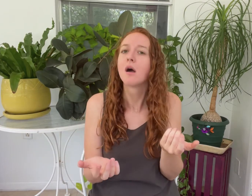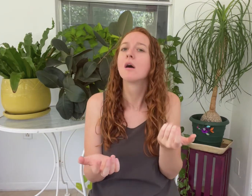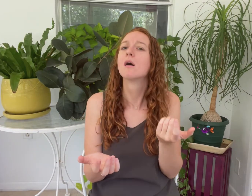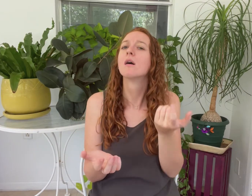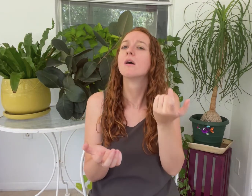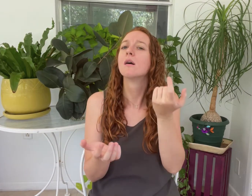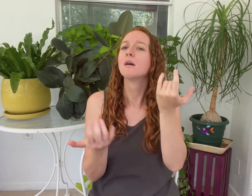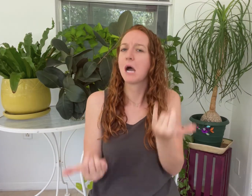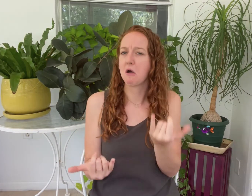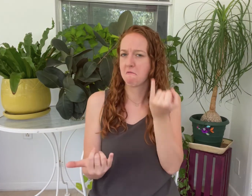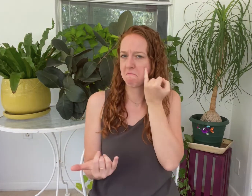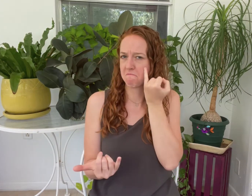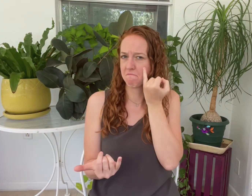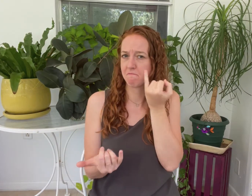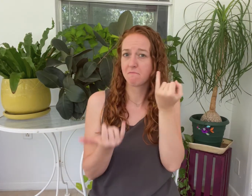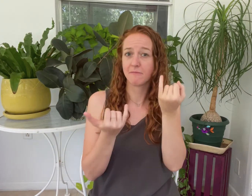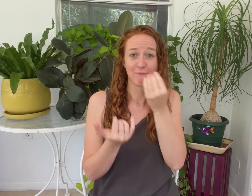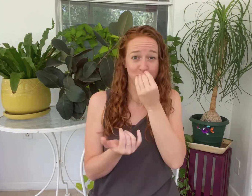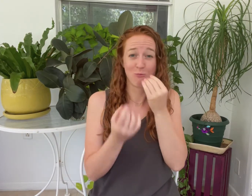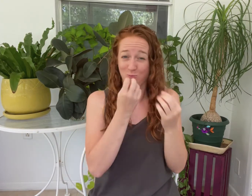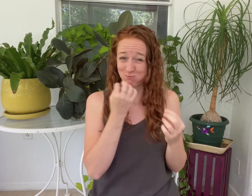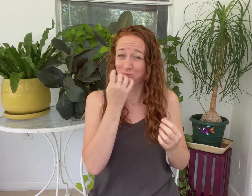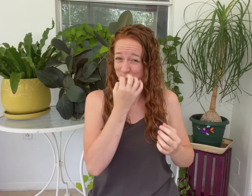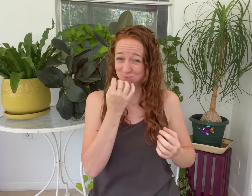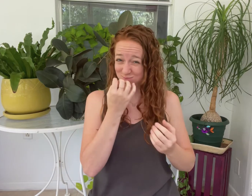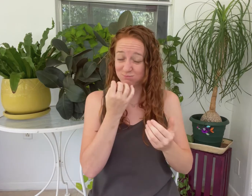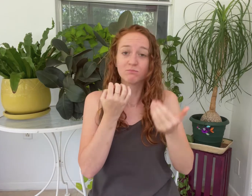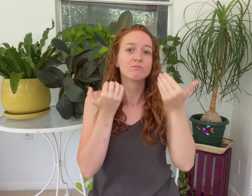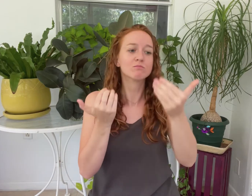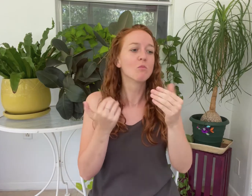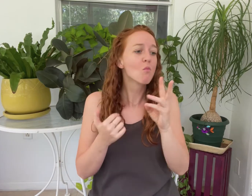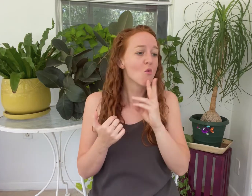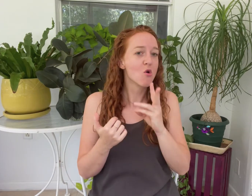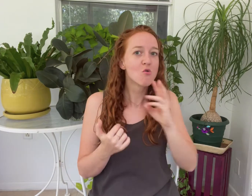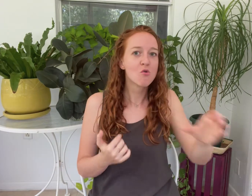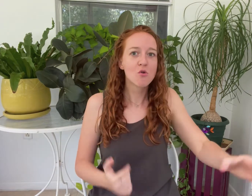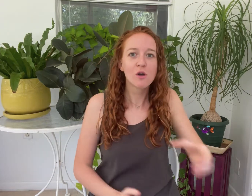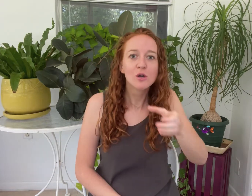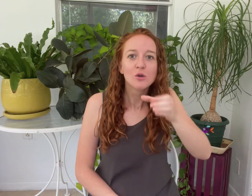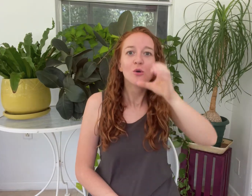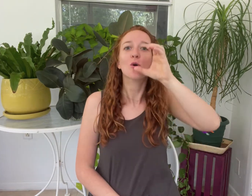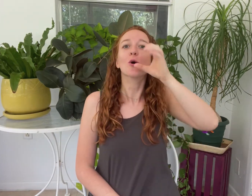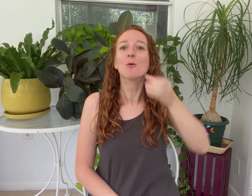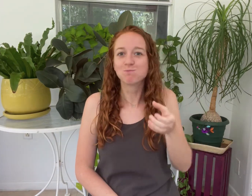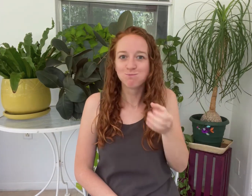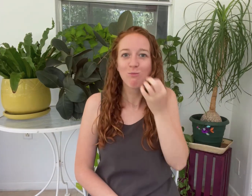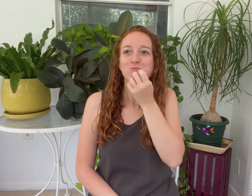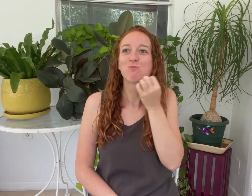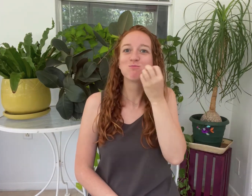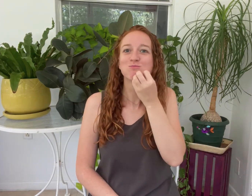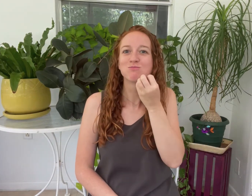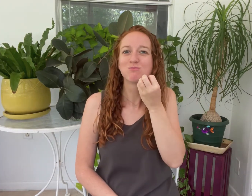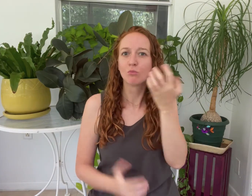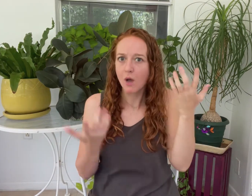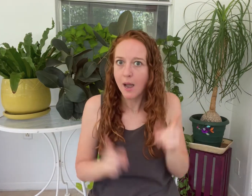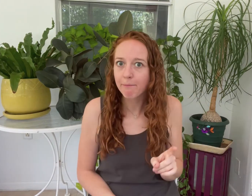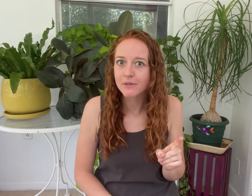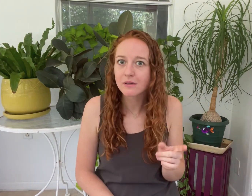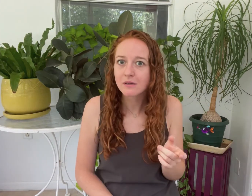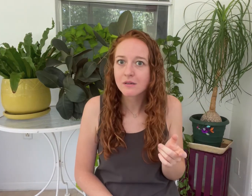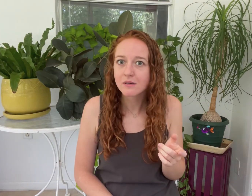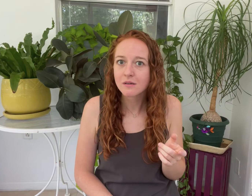But what if you take a sip of water and try again?